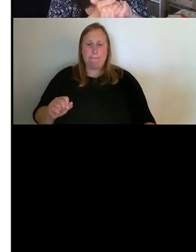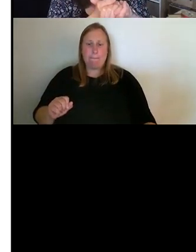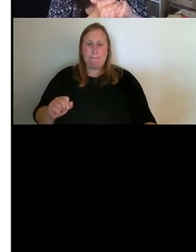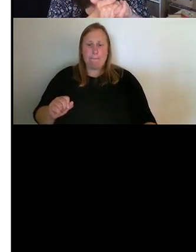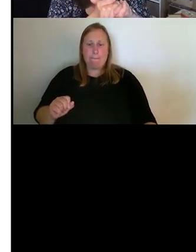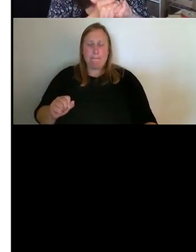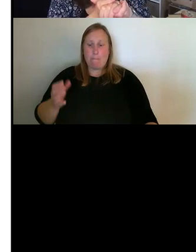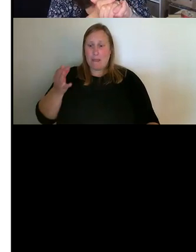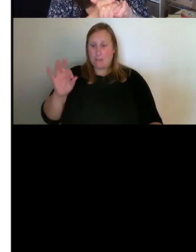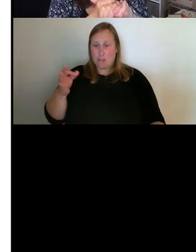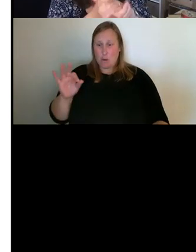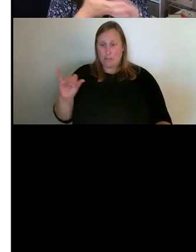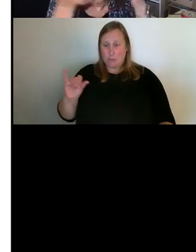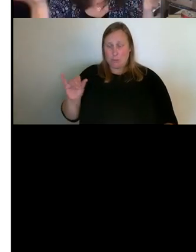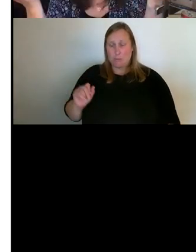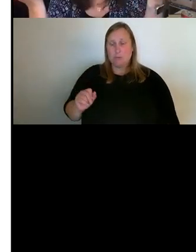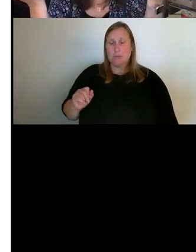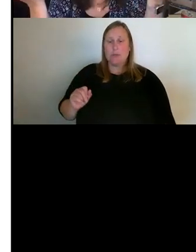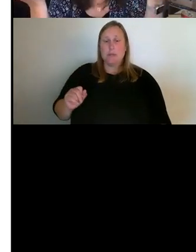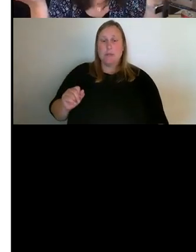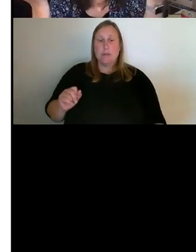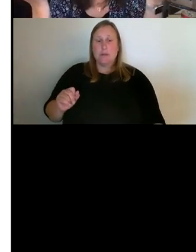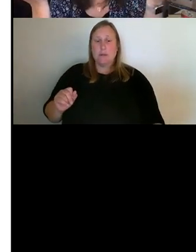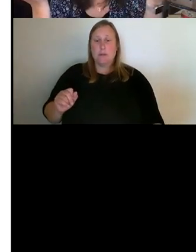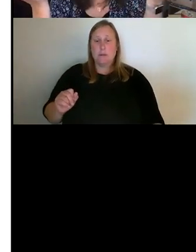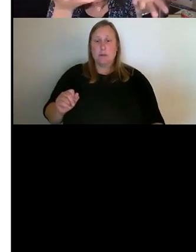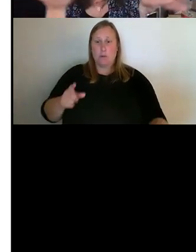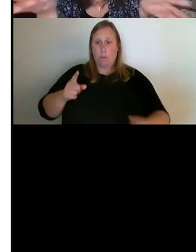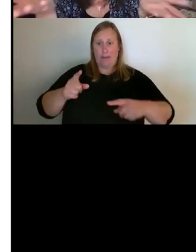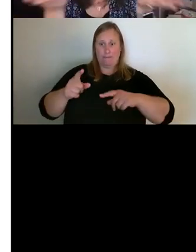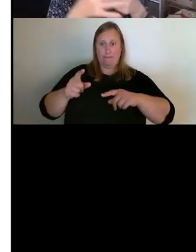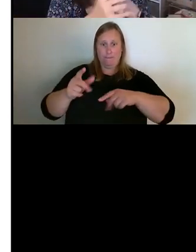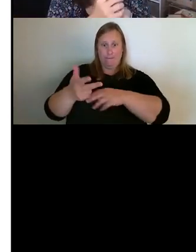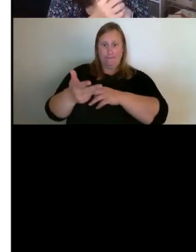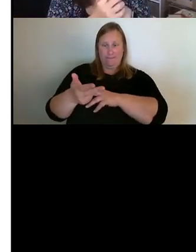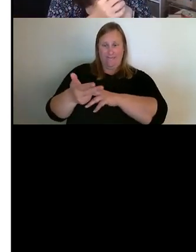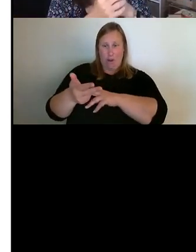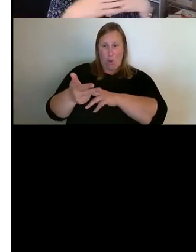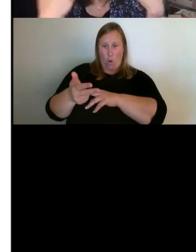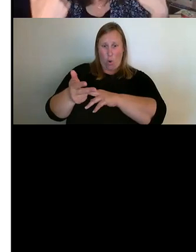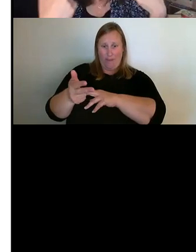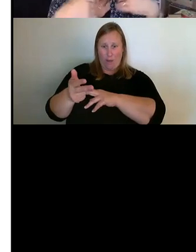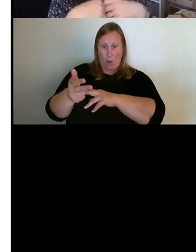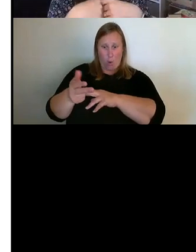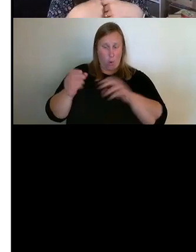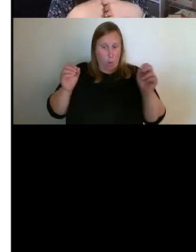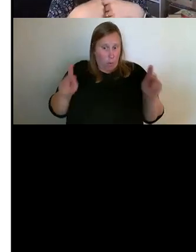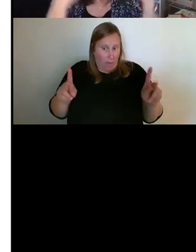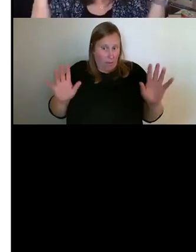distractions, we have got video going, and we even asked before, is it okay if we have video going?